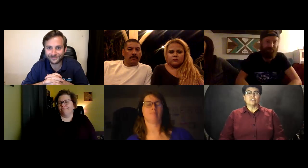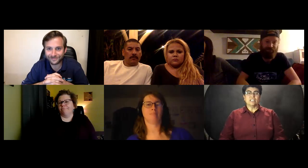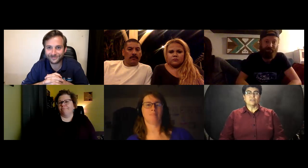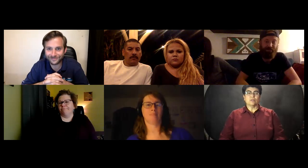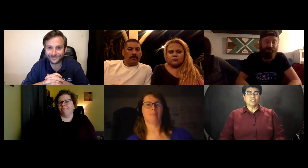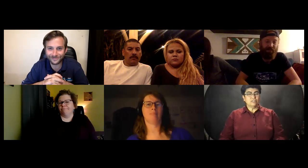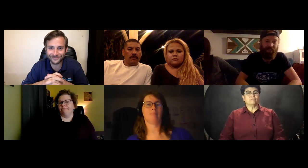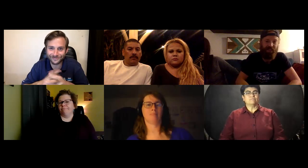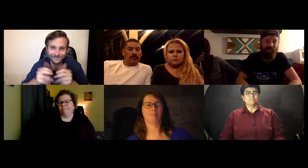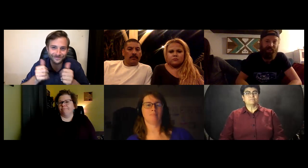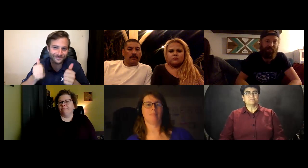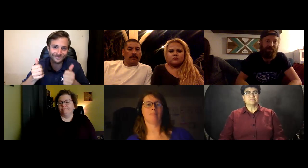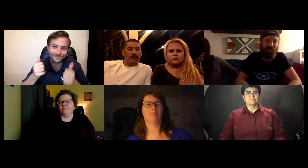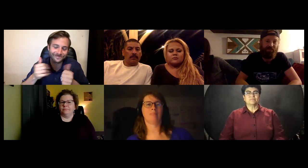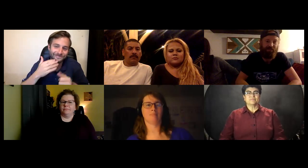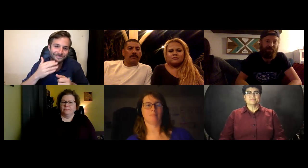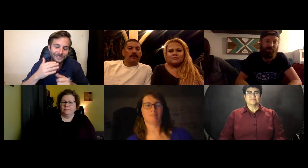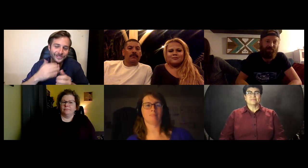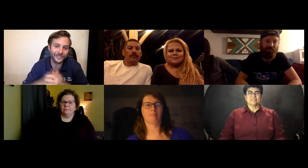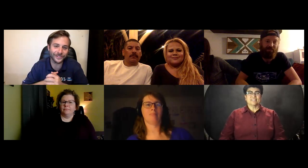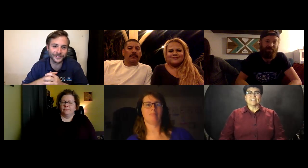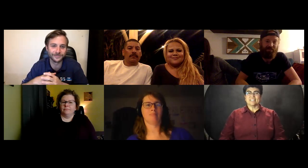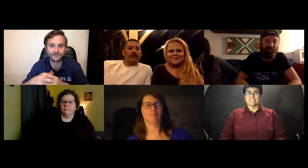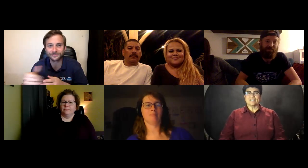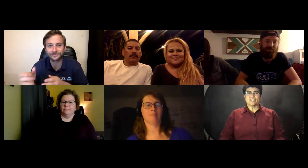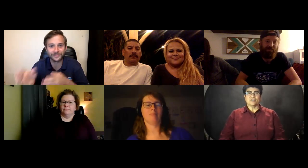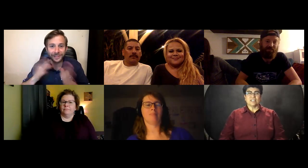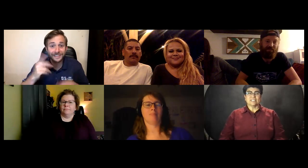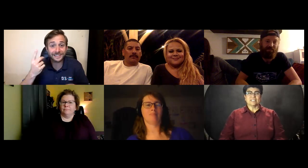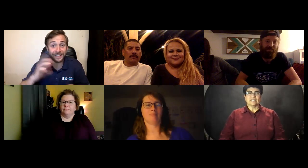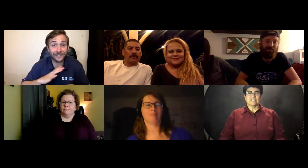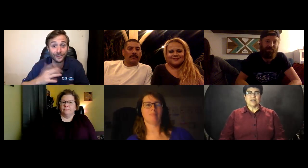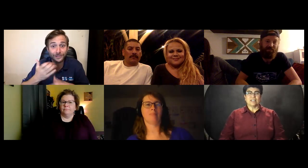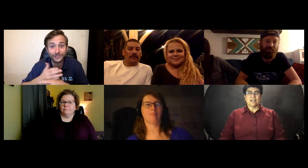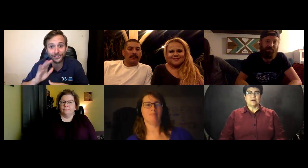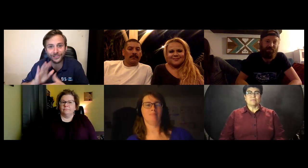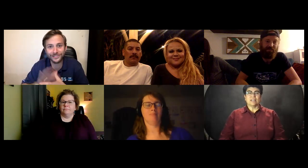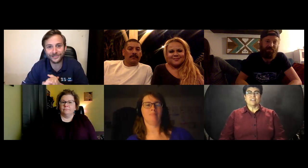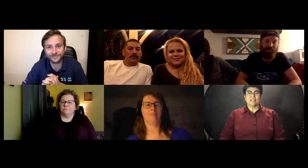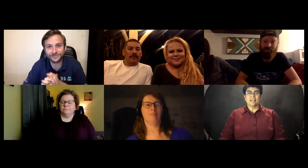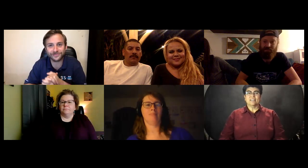teach them what to do says that's great that's great um